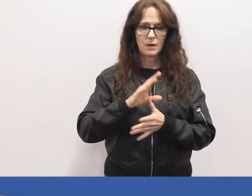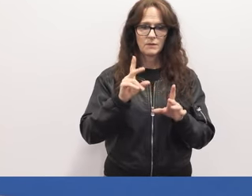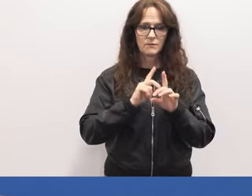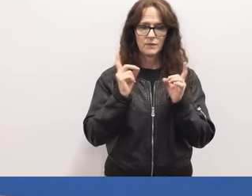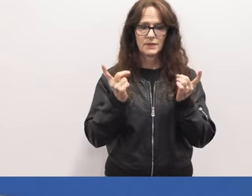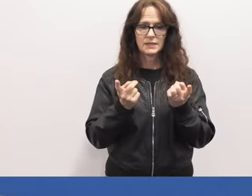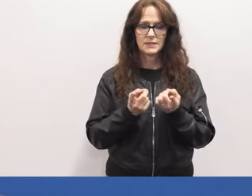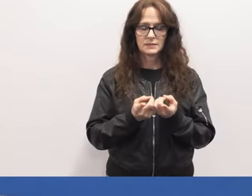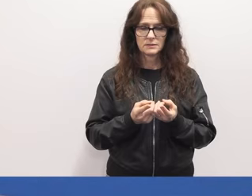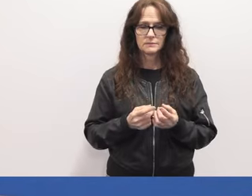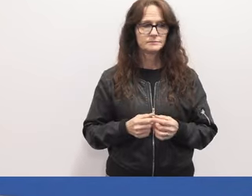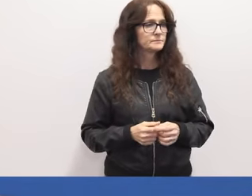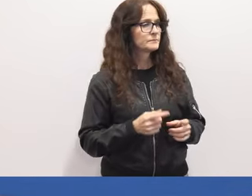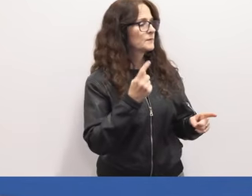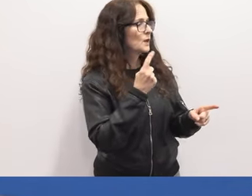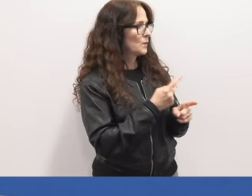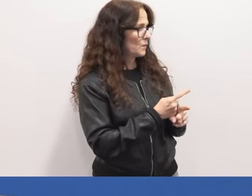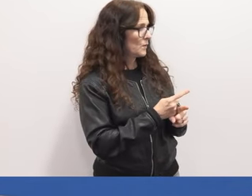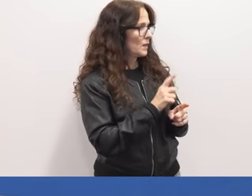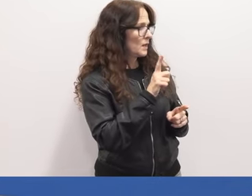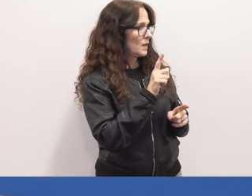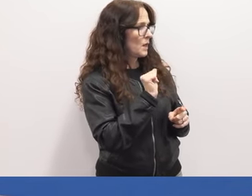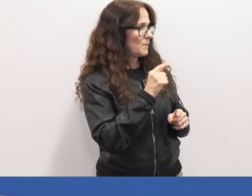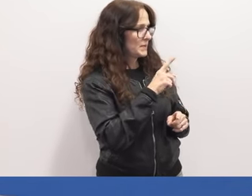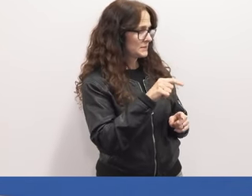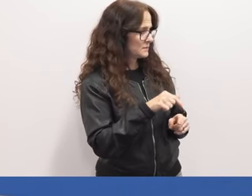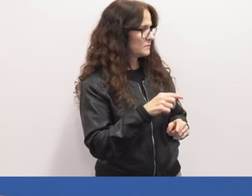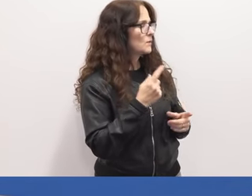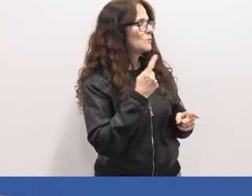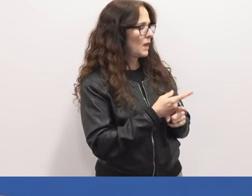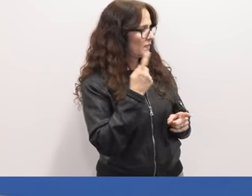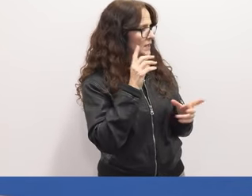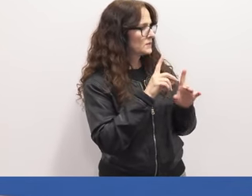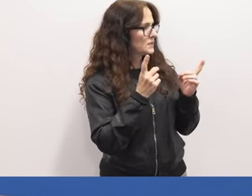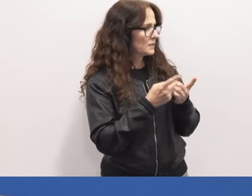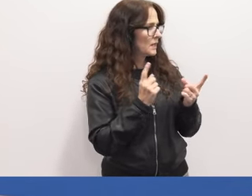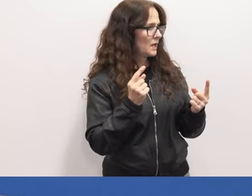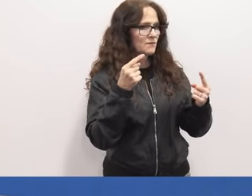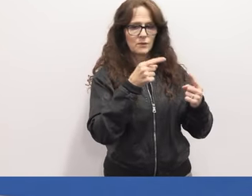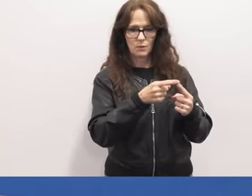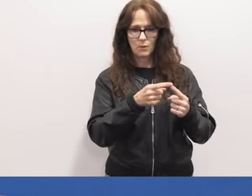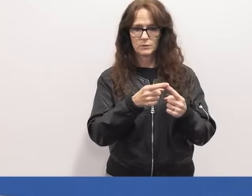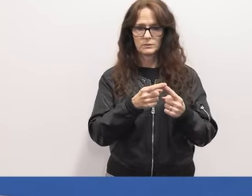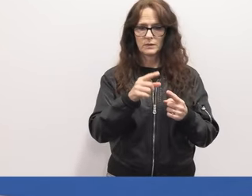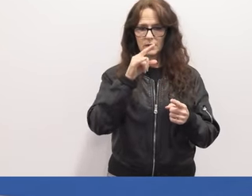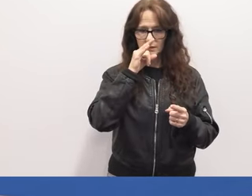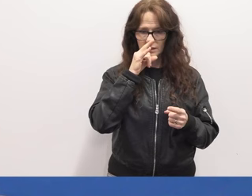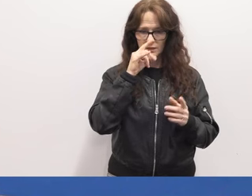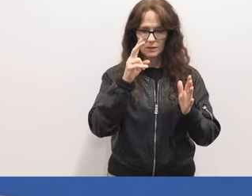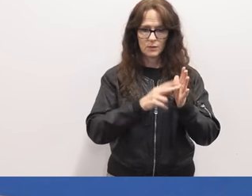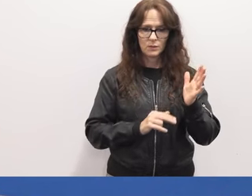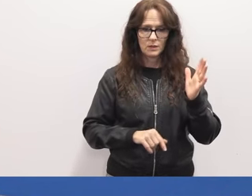[Maria Lopez] Right. I think that the district currently has goals to have kids read at grade level.